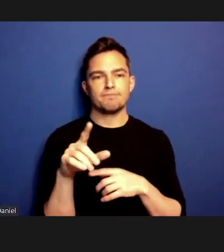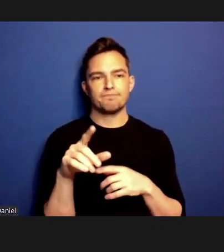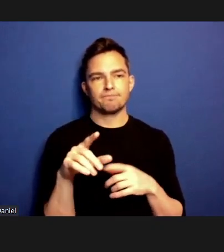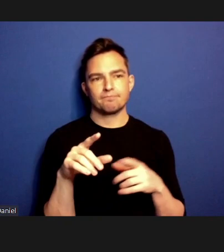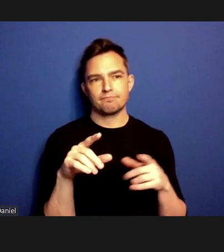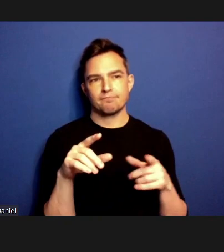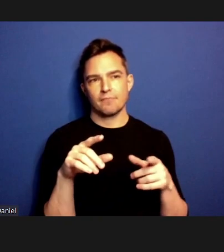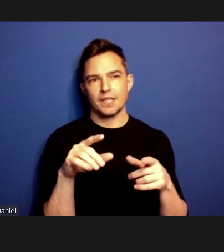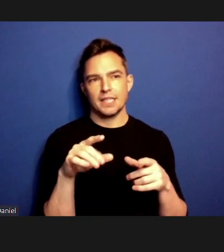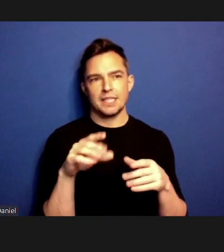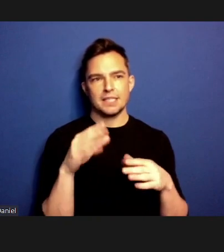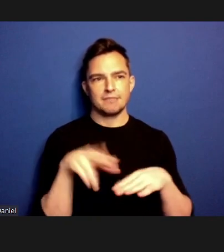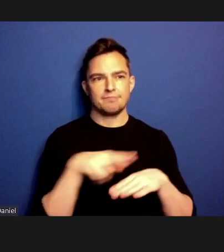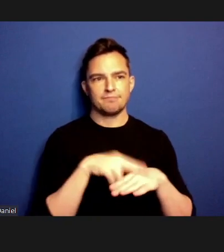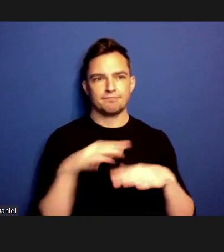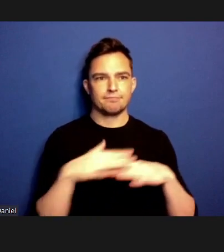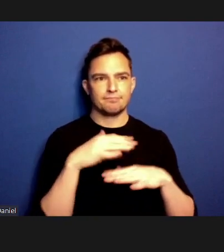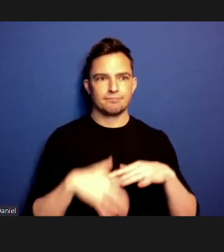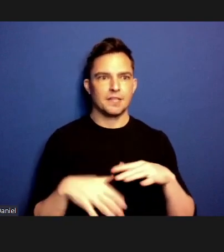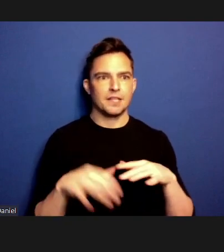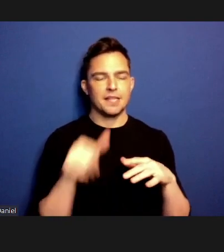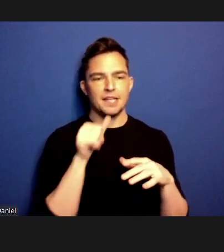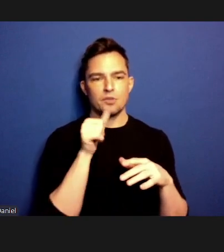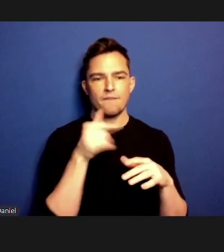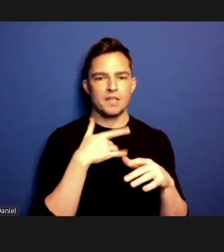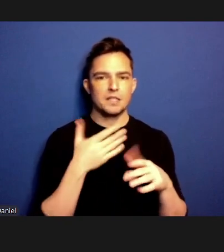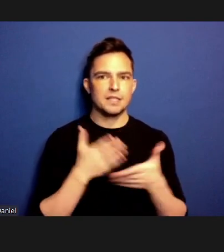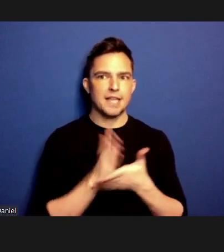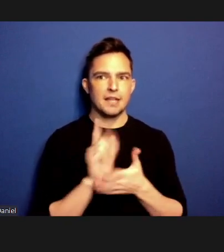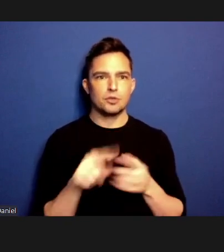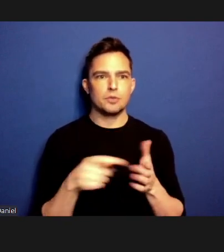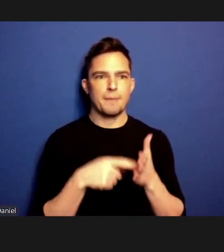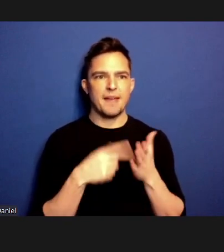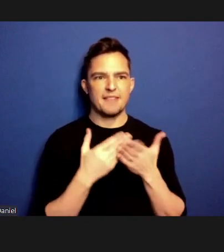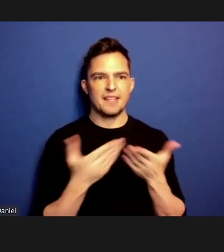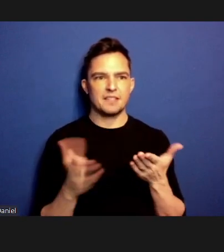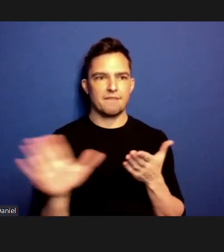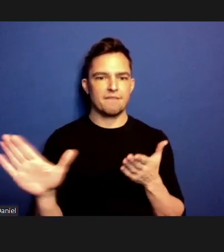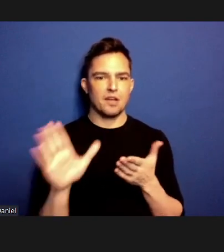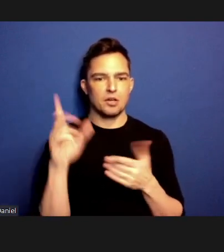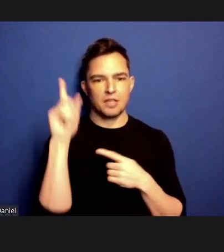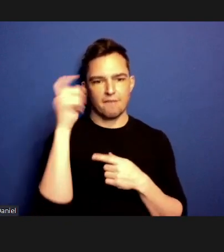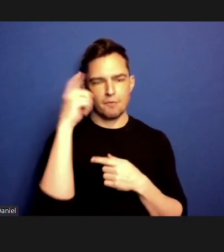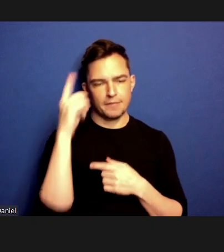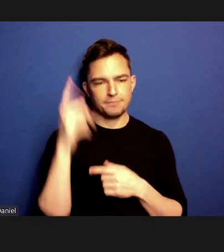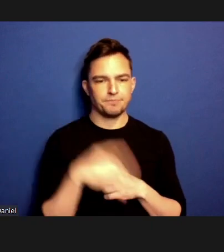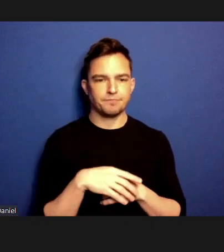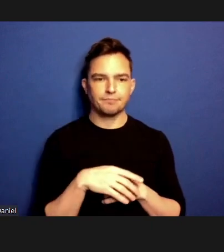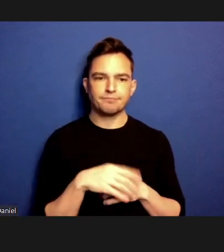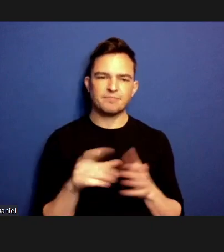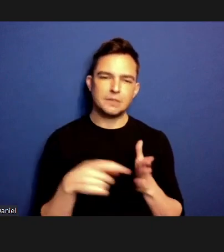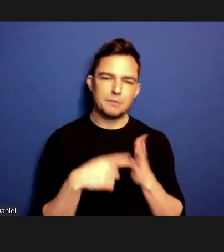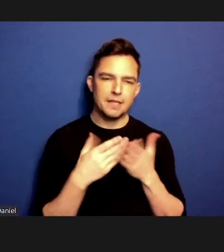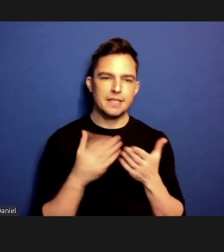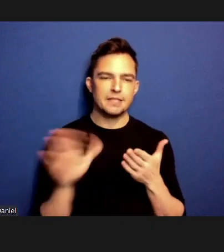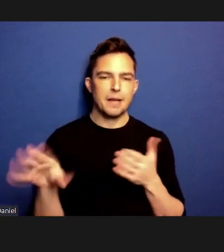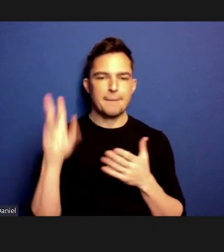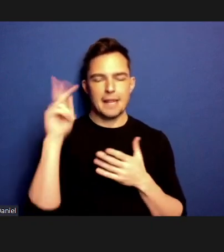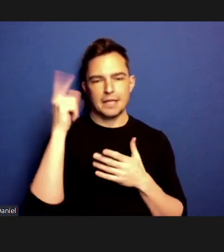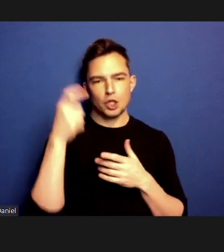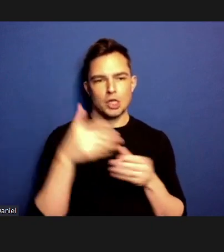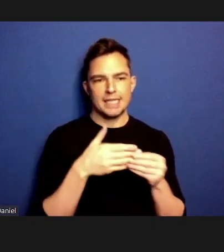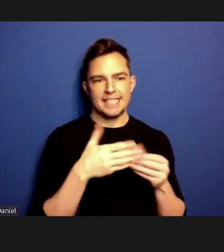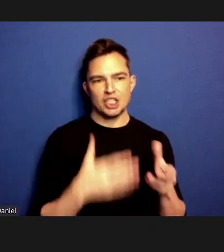entitled to demand things of their government, to demand things of their political leaders.